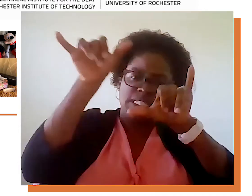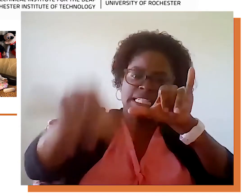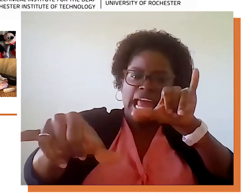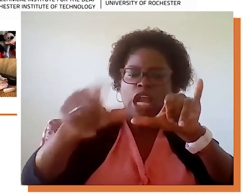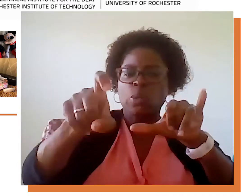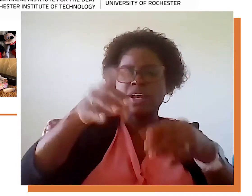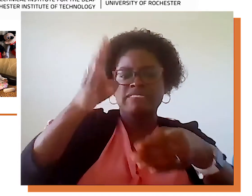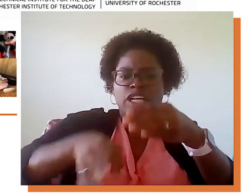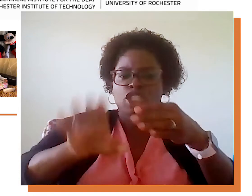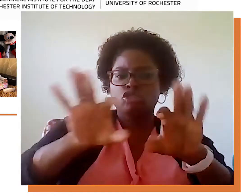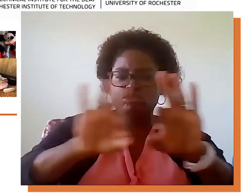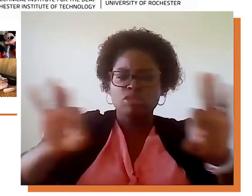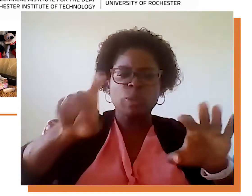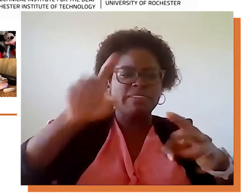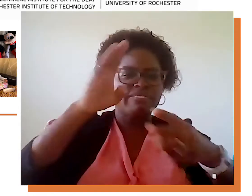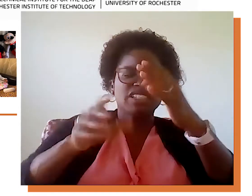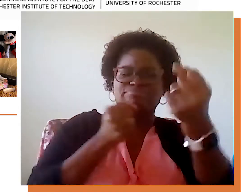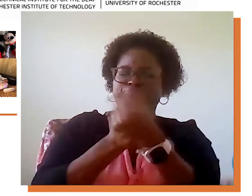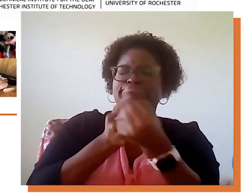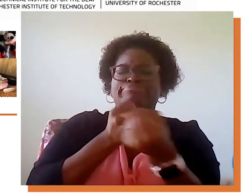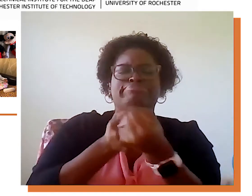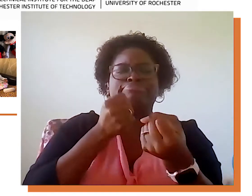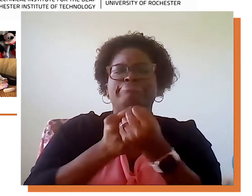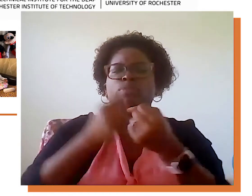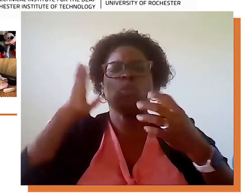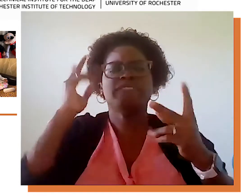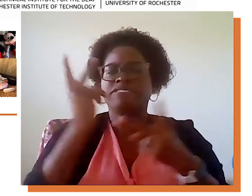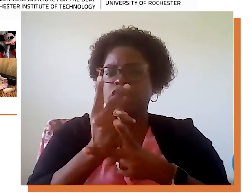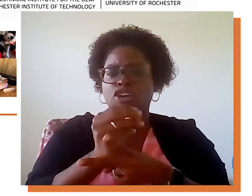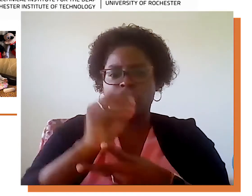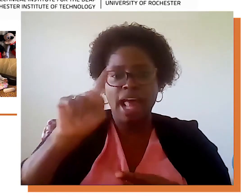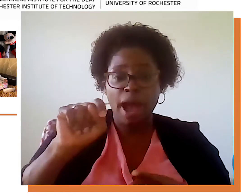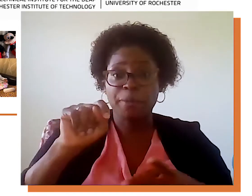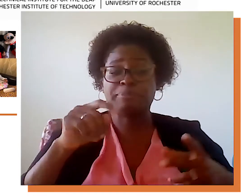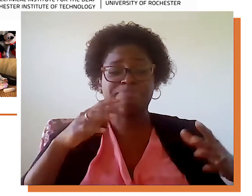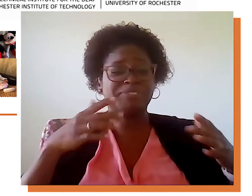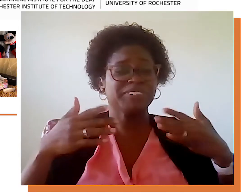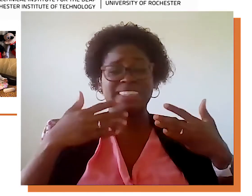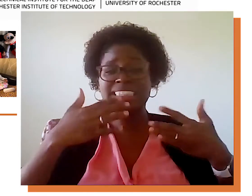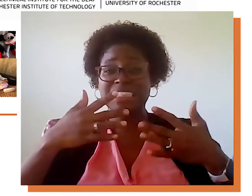He said, "You stay. You finish your degree." And he supported me 100% throughout the process.